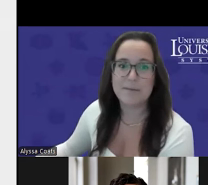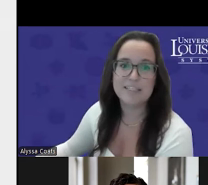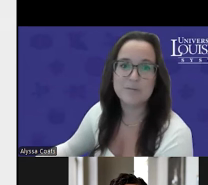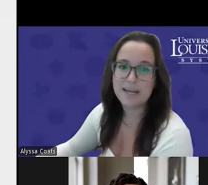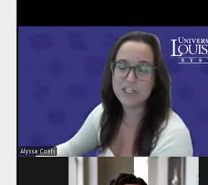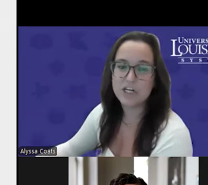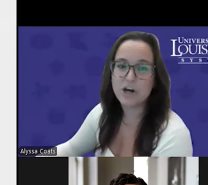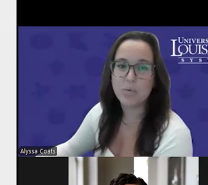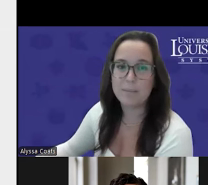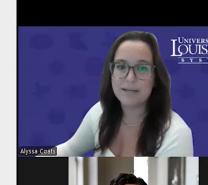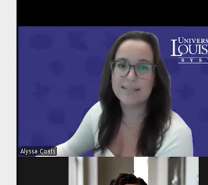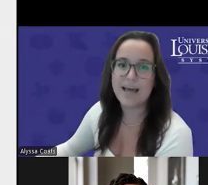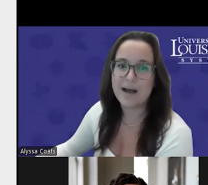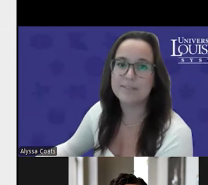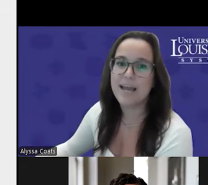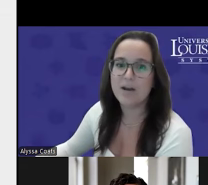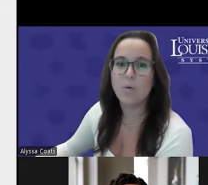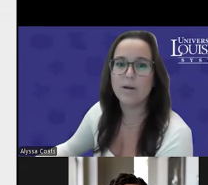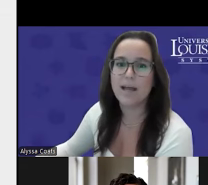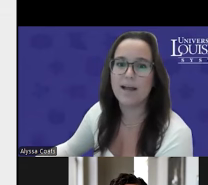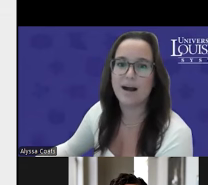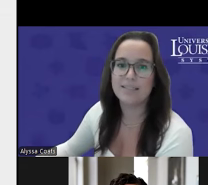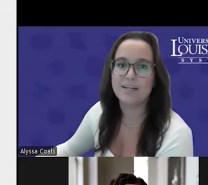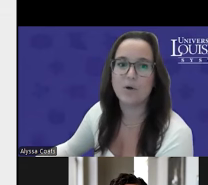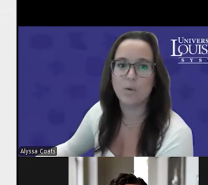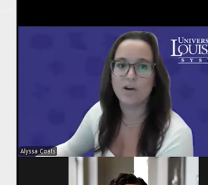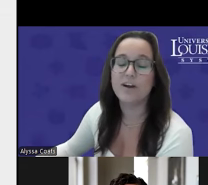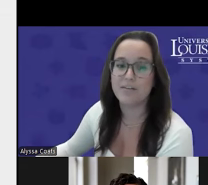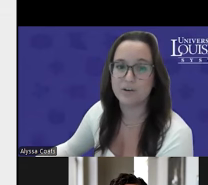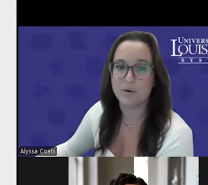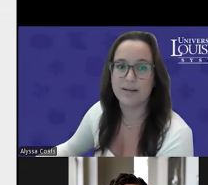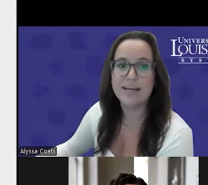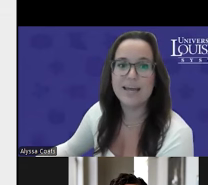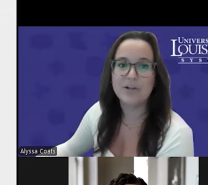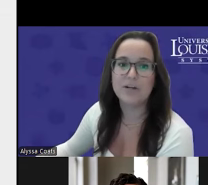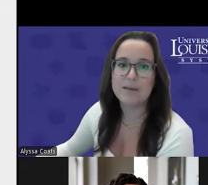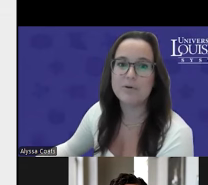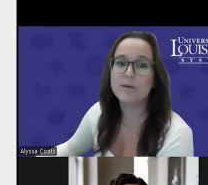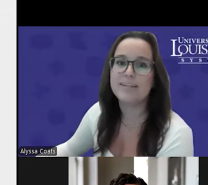means making sure our websites, apps, and online content work for everyone, including people with